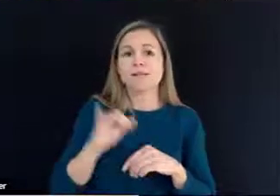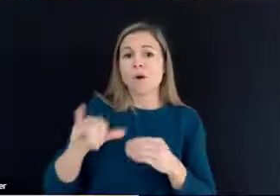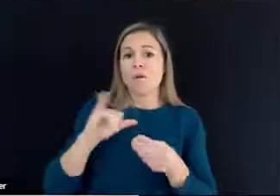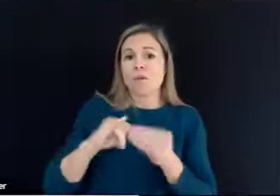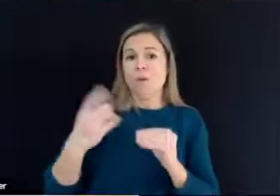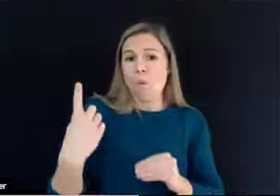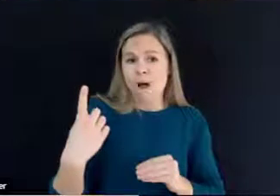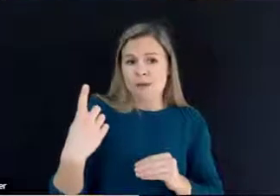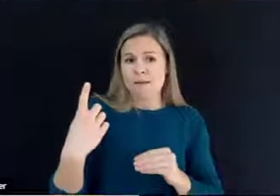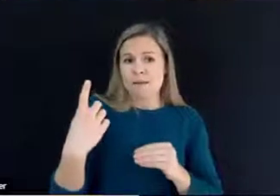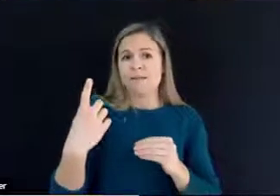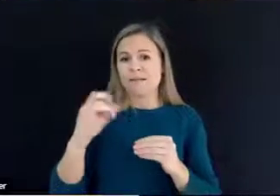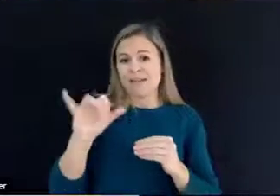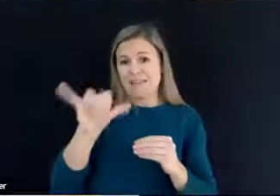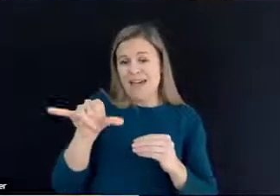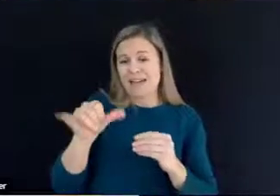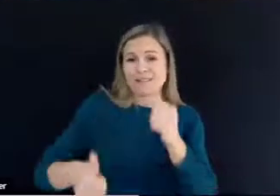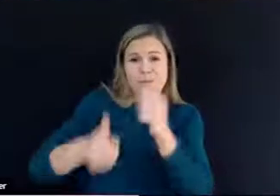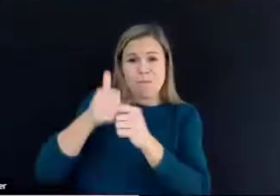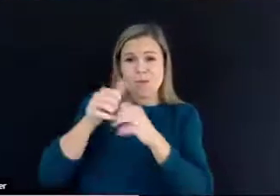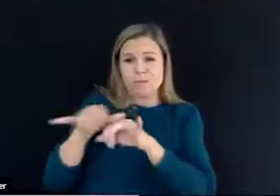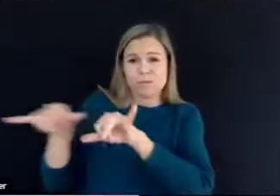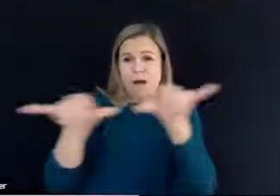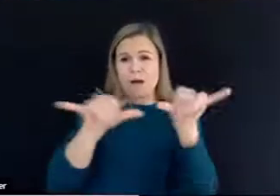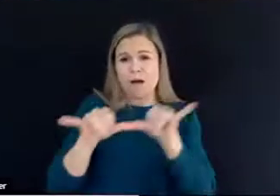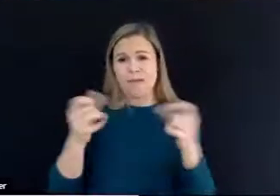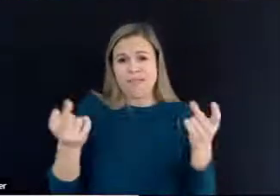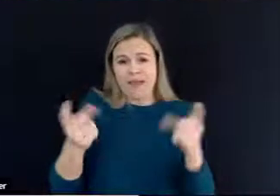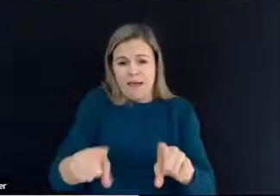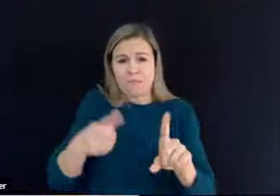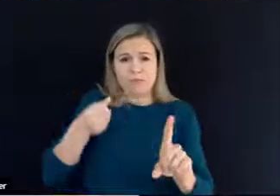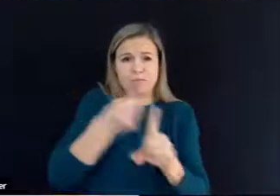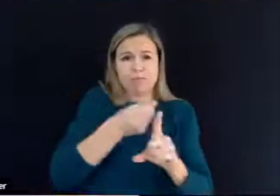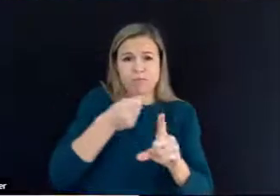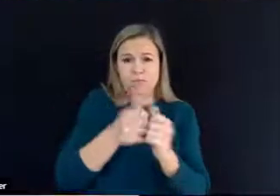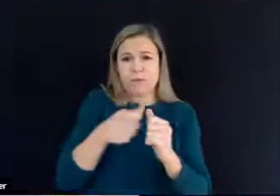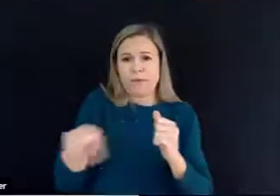My son has one of the actually the most common that we know of.